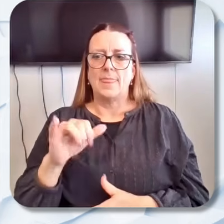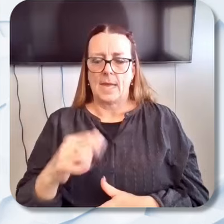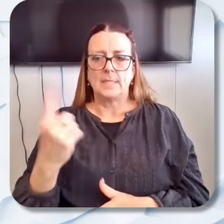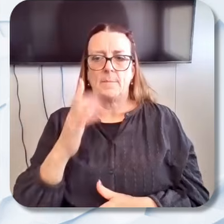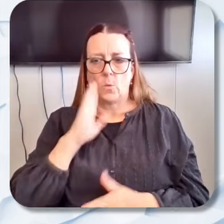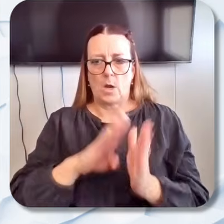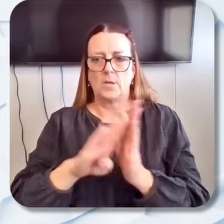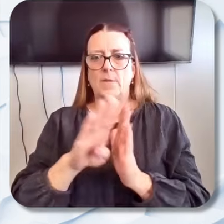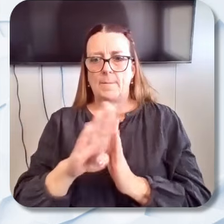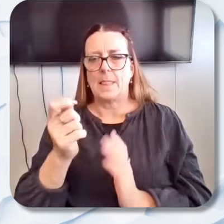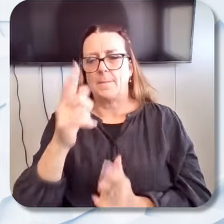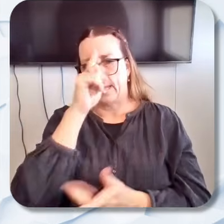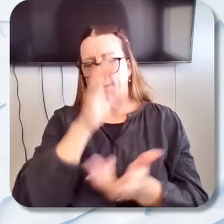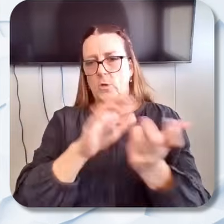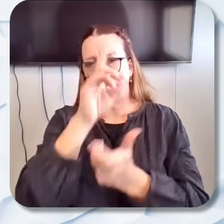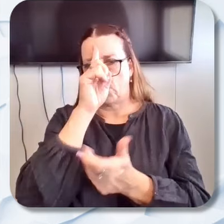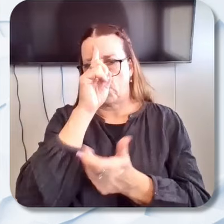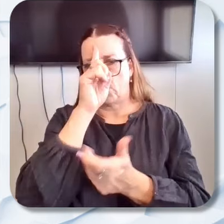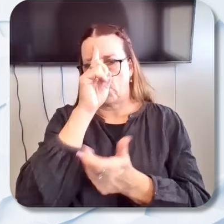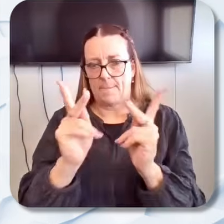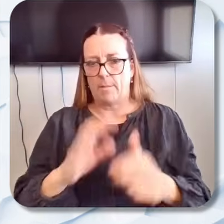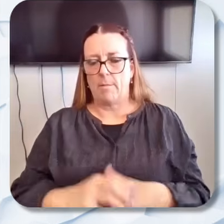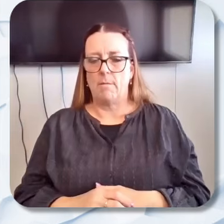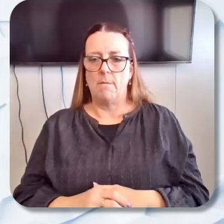That is maybe a little bit confusing, for folks just know that even if you don't feel